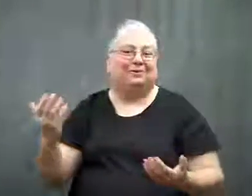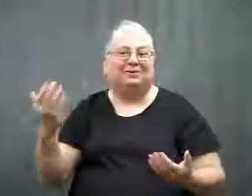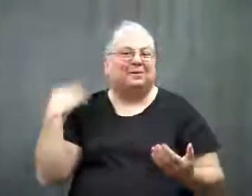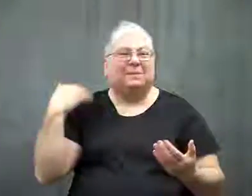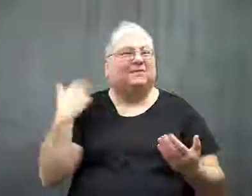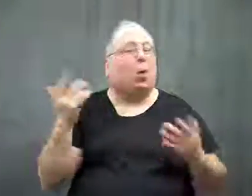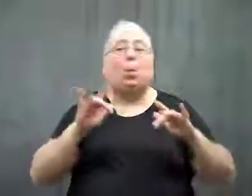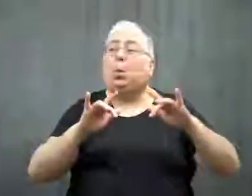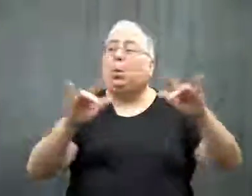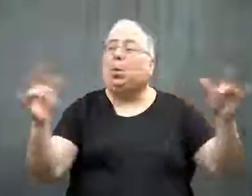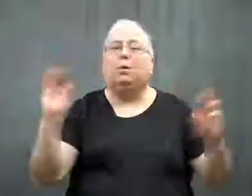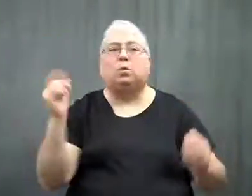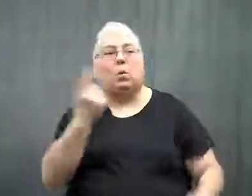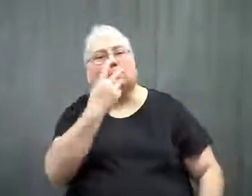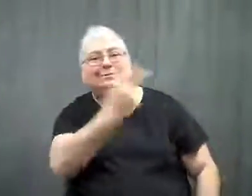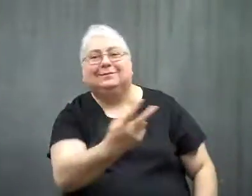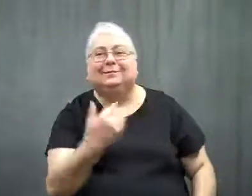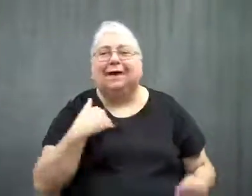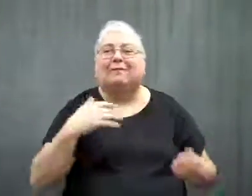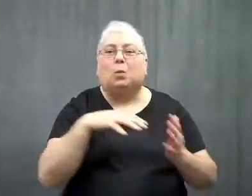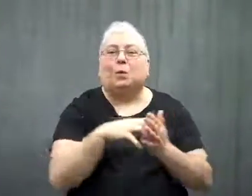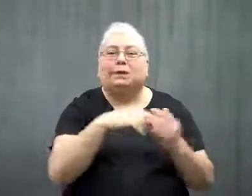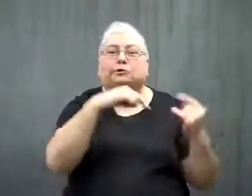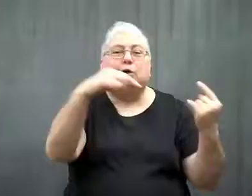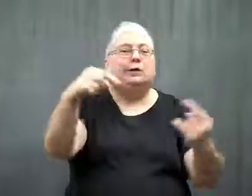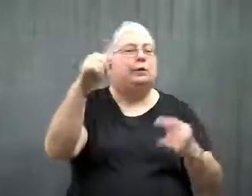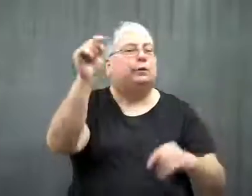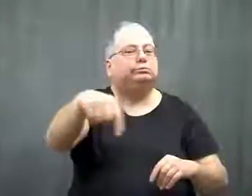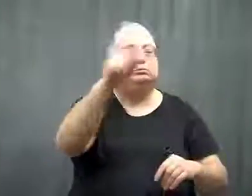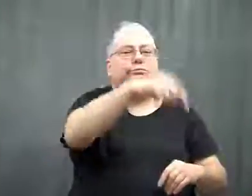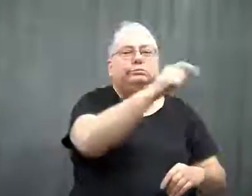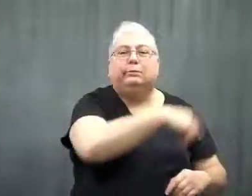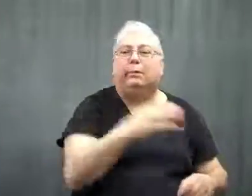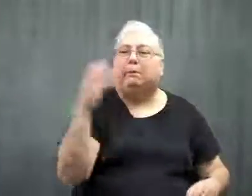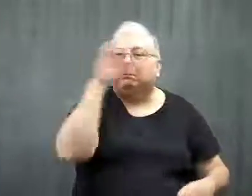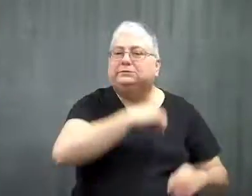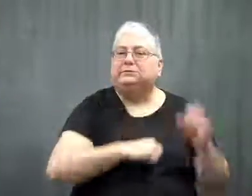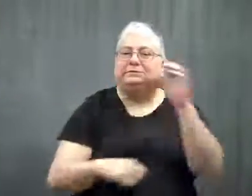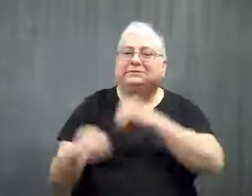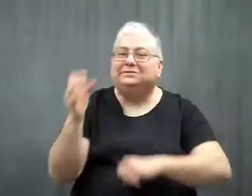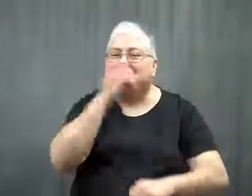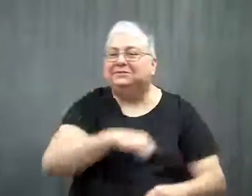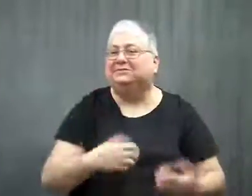They were missed previously in areas where no one saw them.